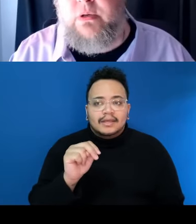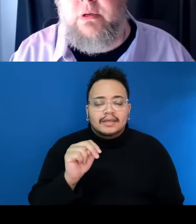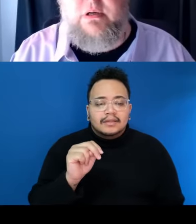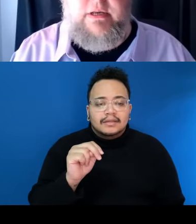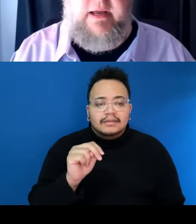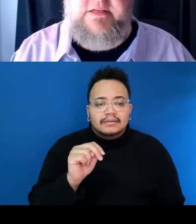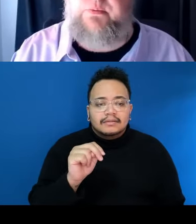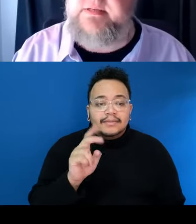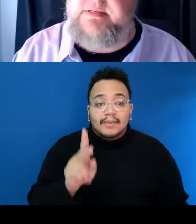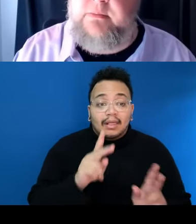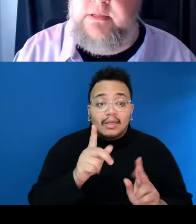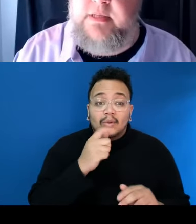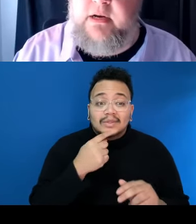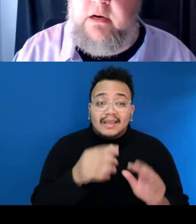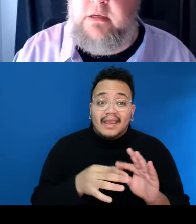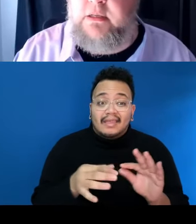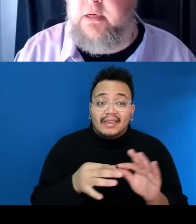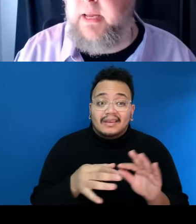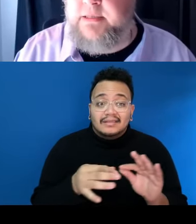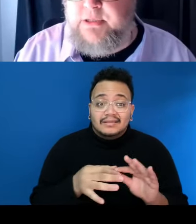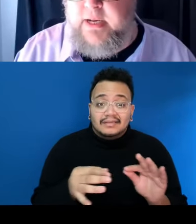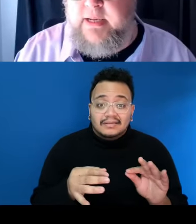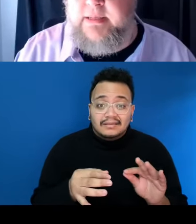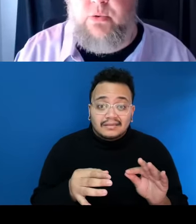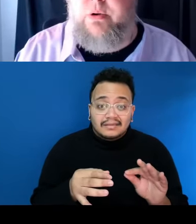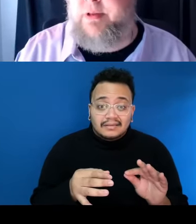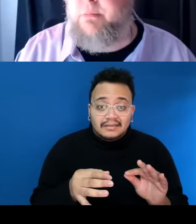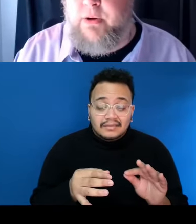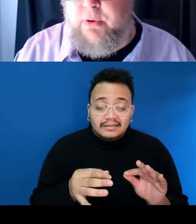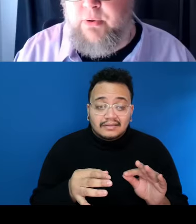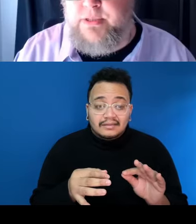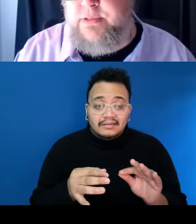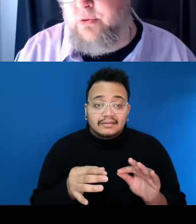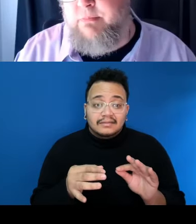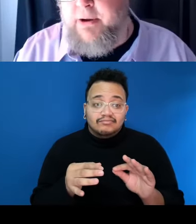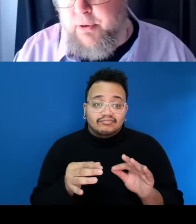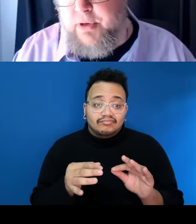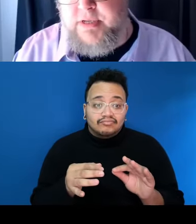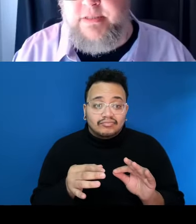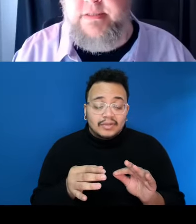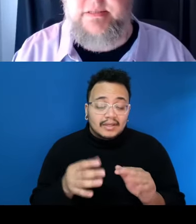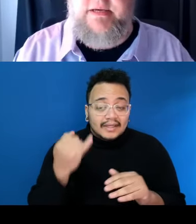or express sentiments that are anti-trans or that are microaggressions or macroaggressions.